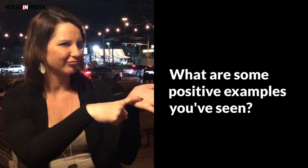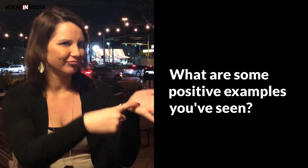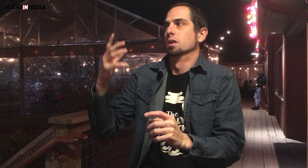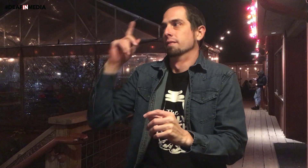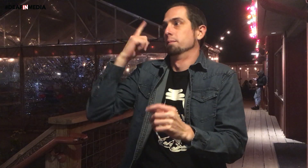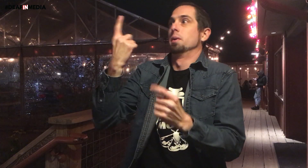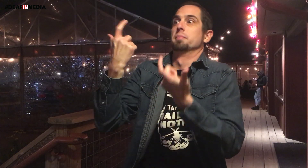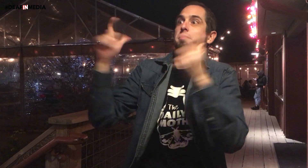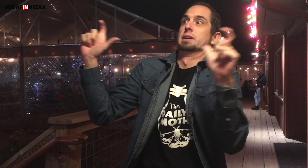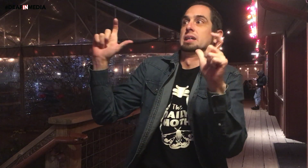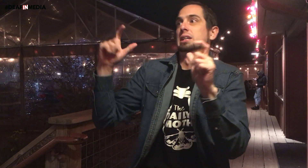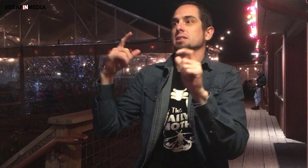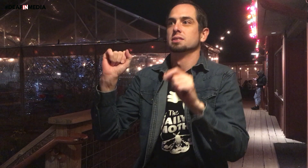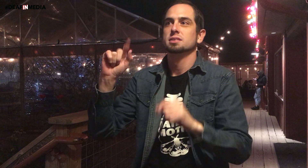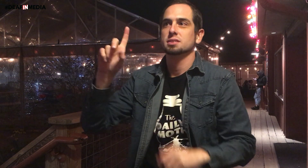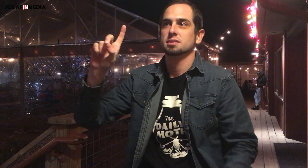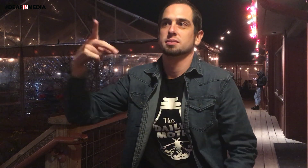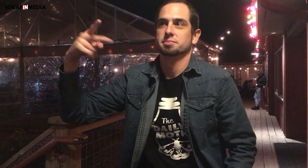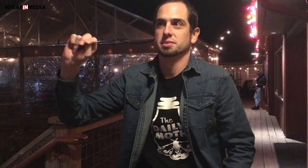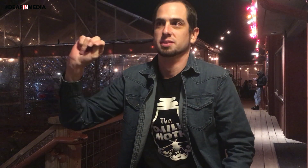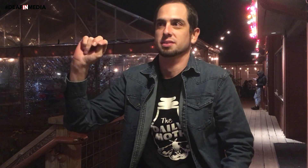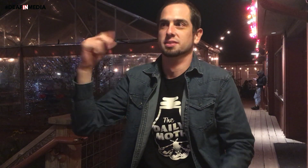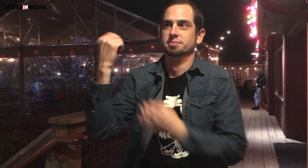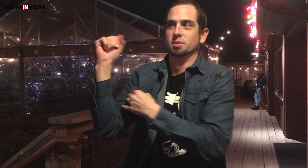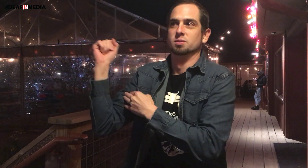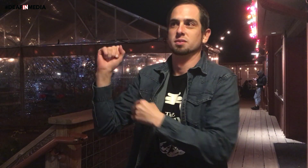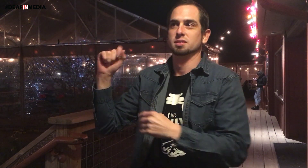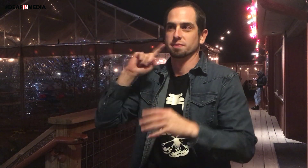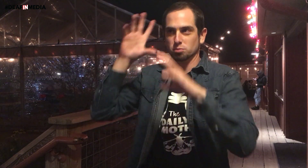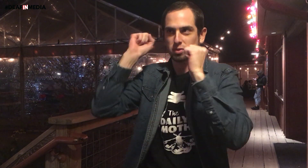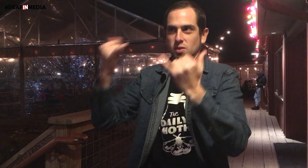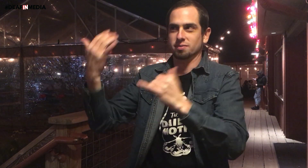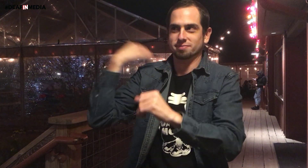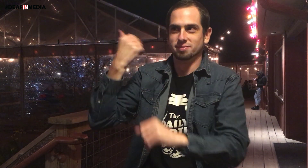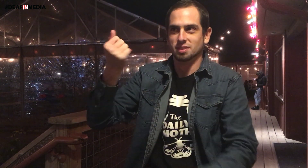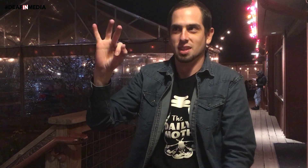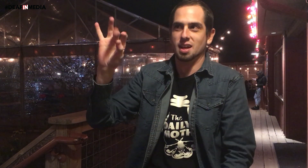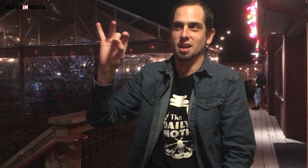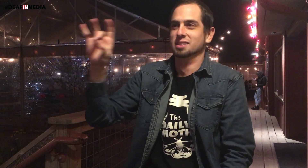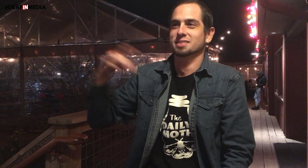A big positive example is the DPN (Deaf President Now) protests in 1989.